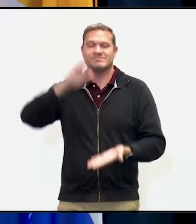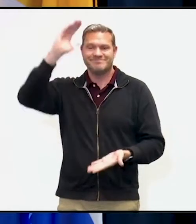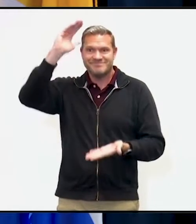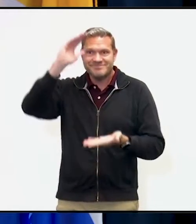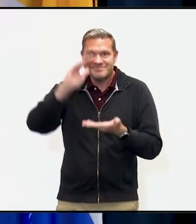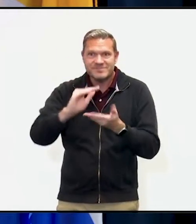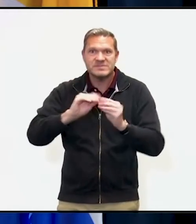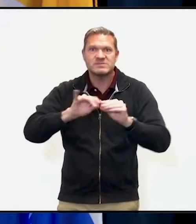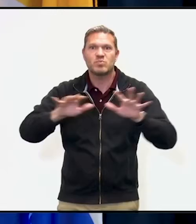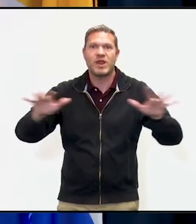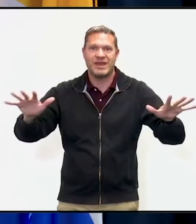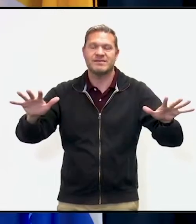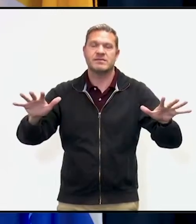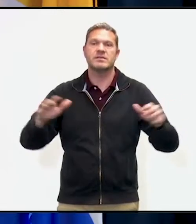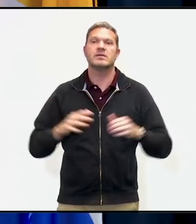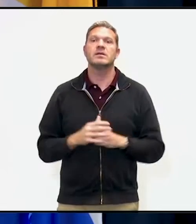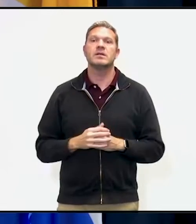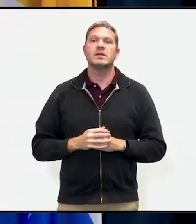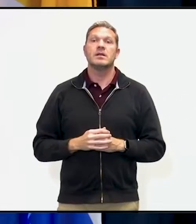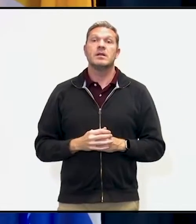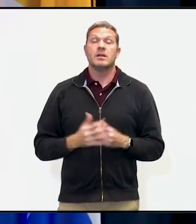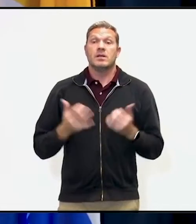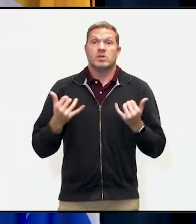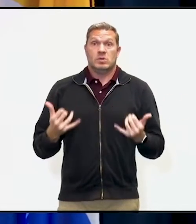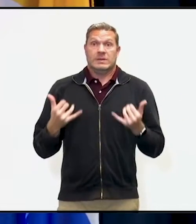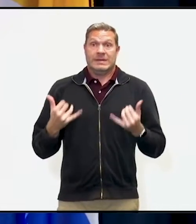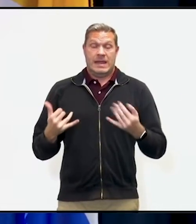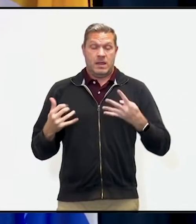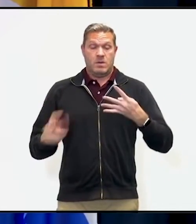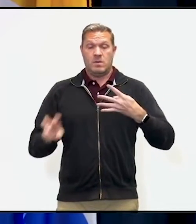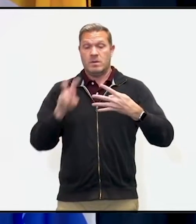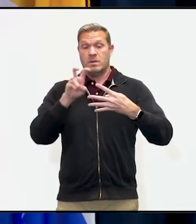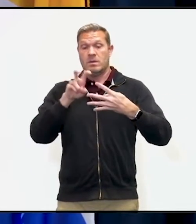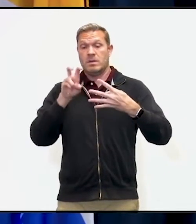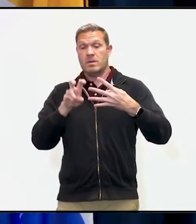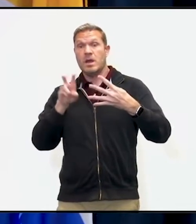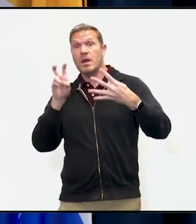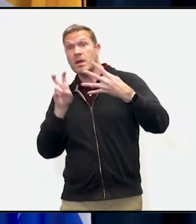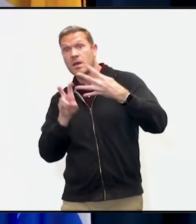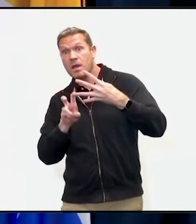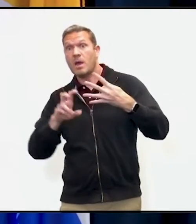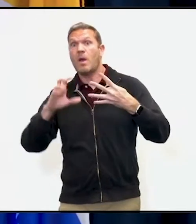We're moving into the orange tier and I again encourage you to proceed with caution.